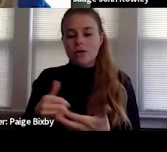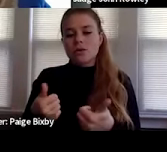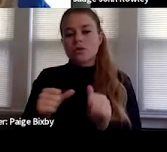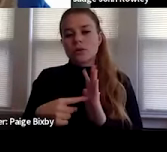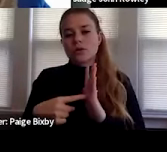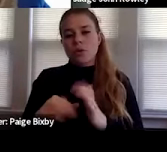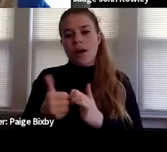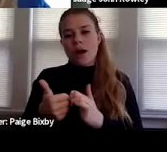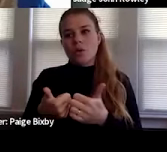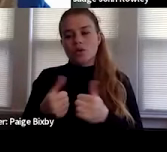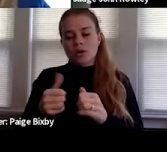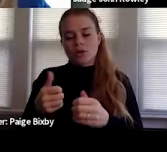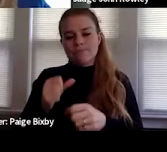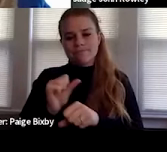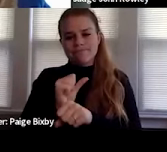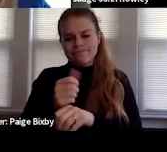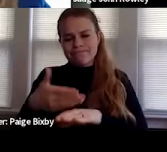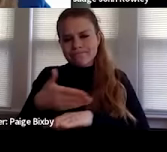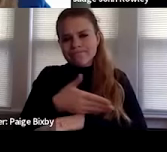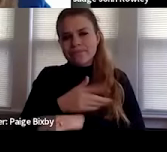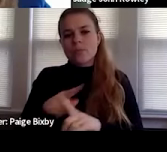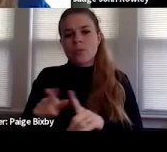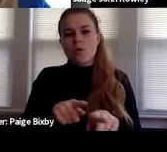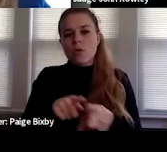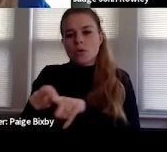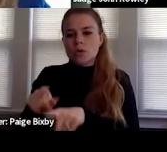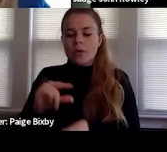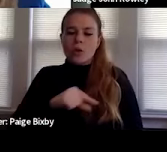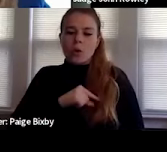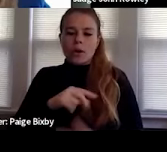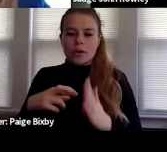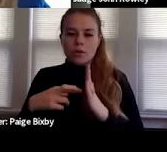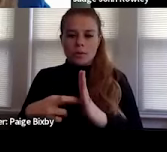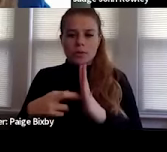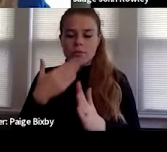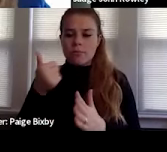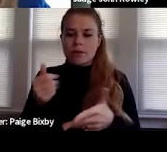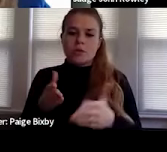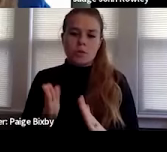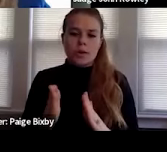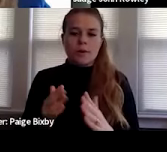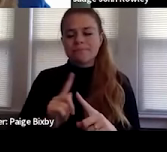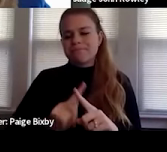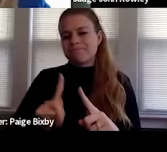but also use that quality legal representation in the best way. These examples of all these different ways